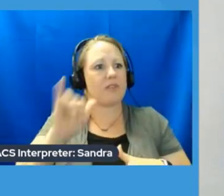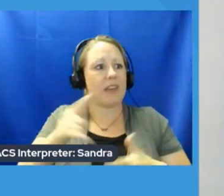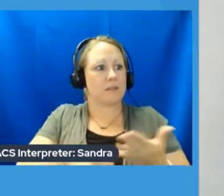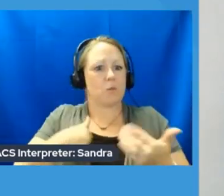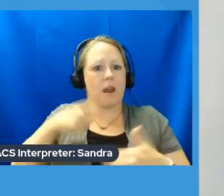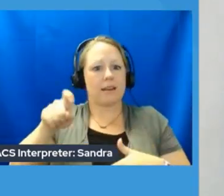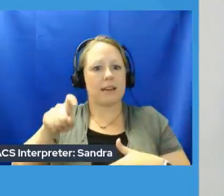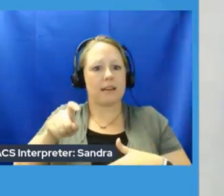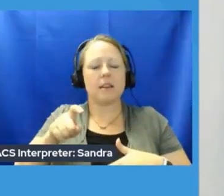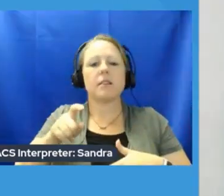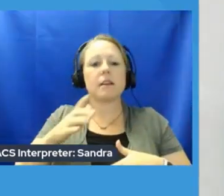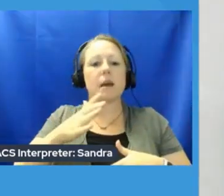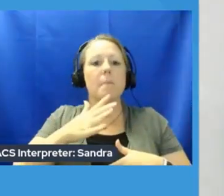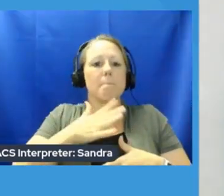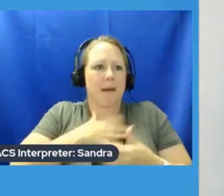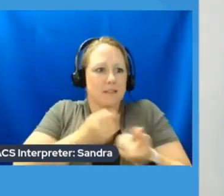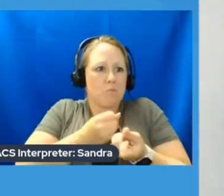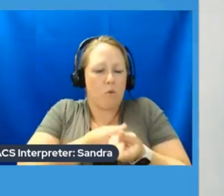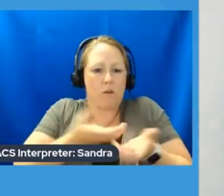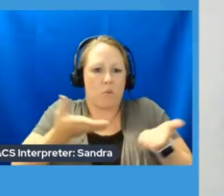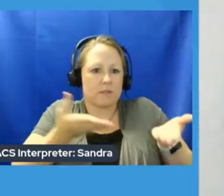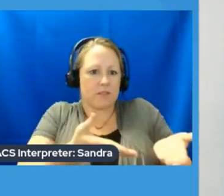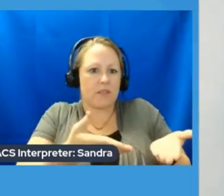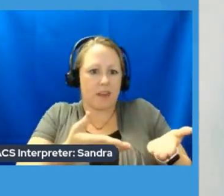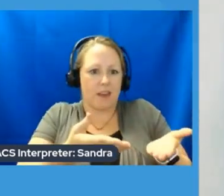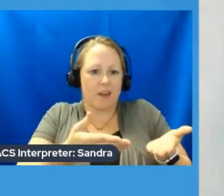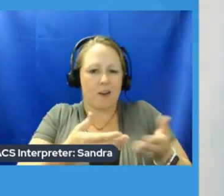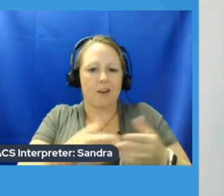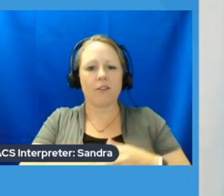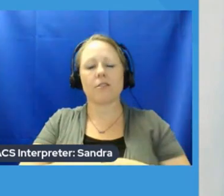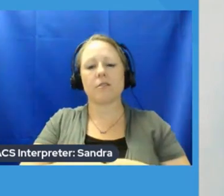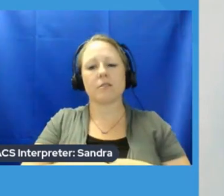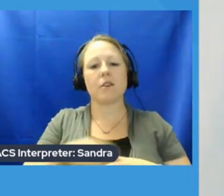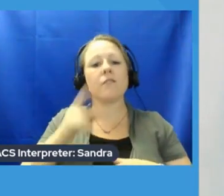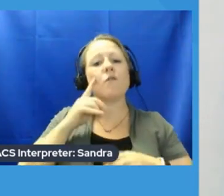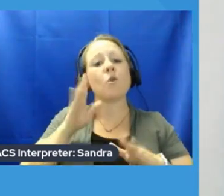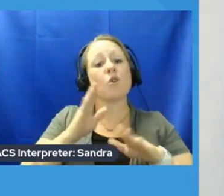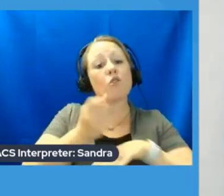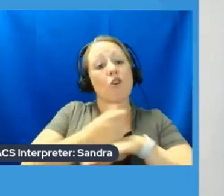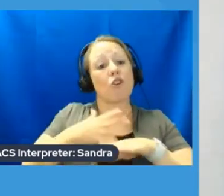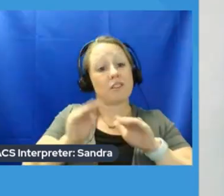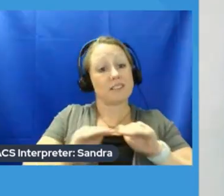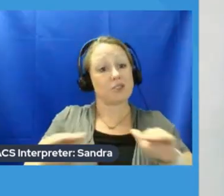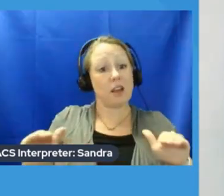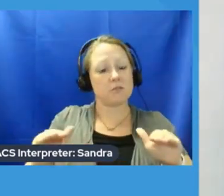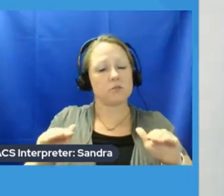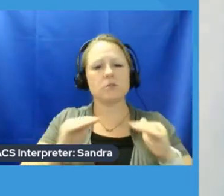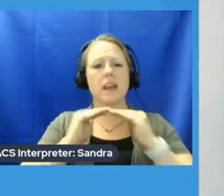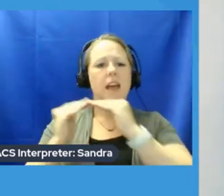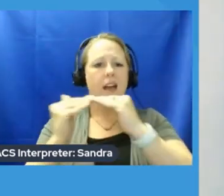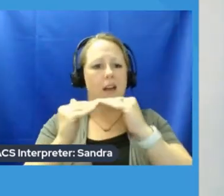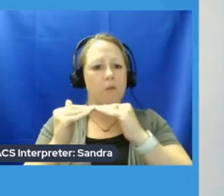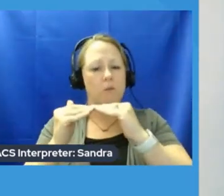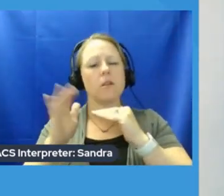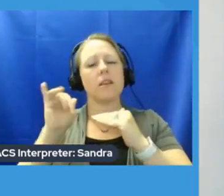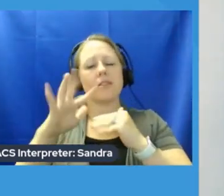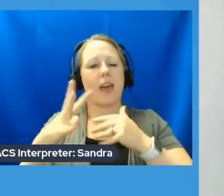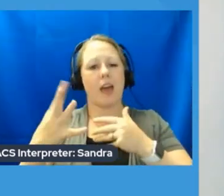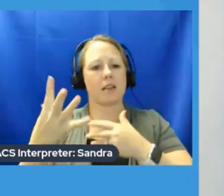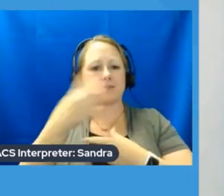She met the moment for me. In early childhood, equity is in our blood. It's our nature. And given that this is so,